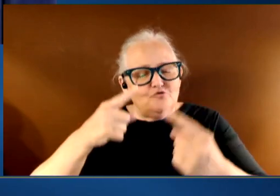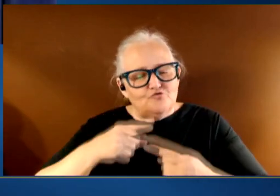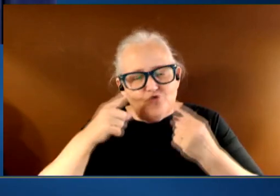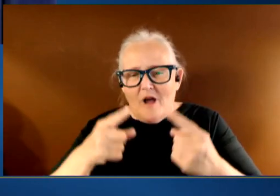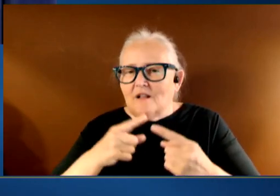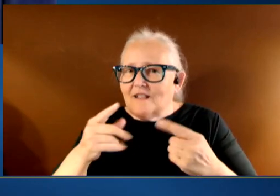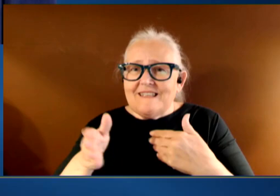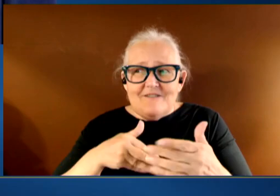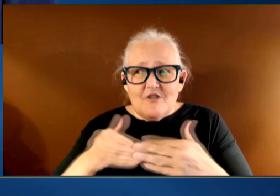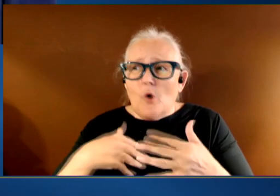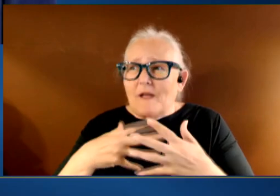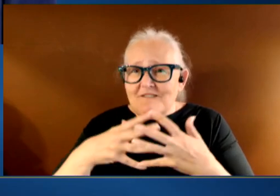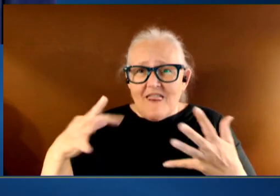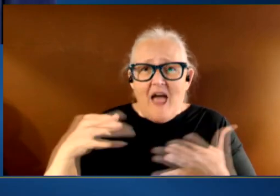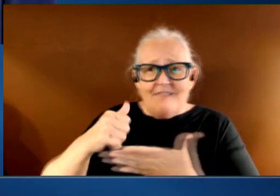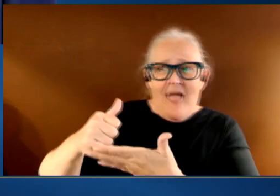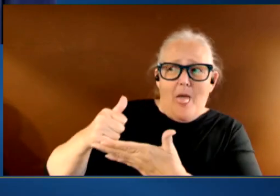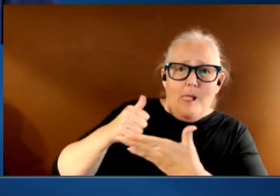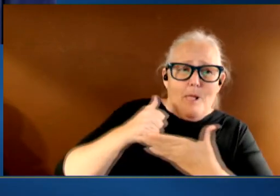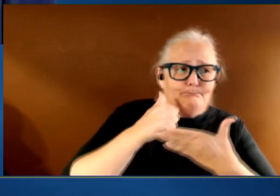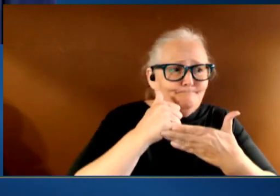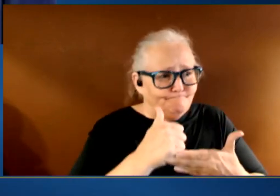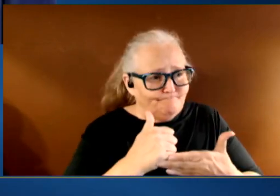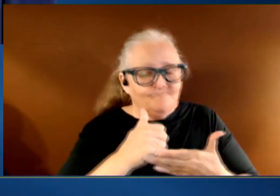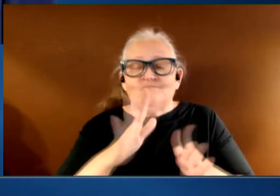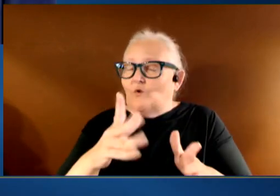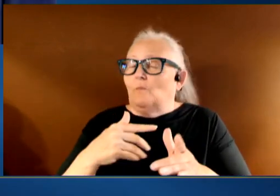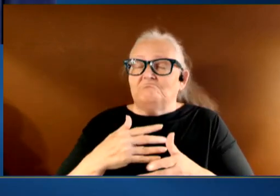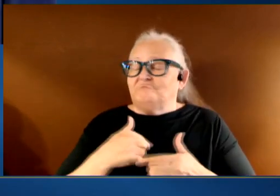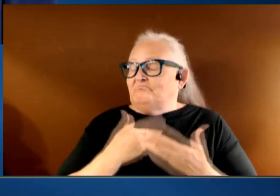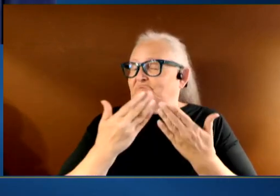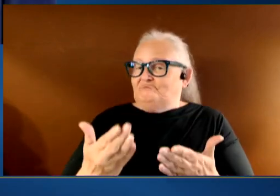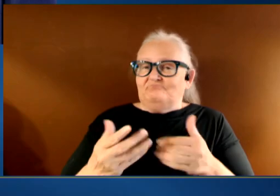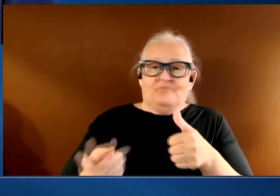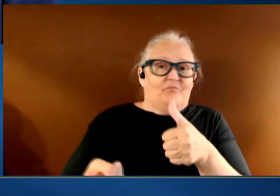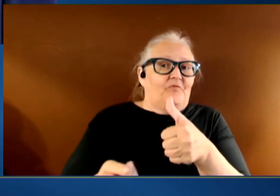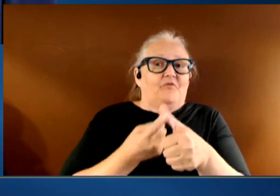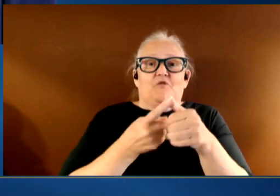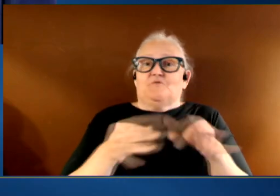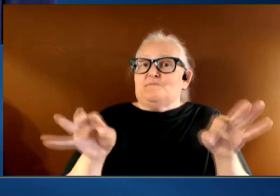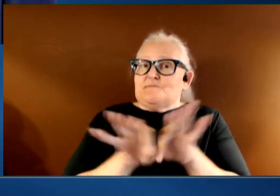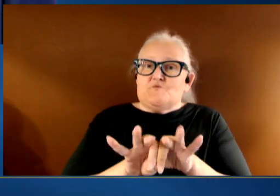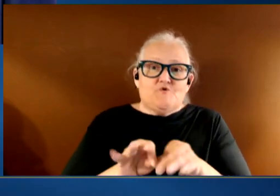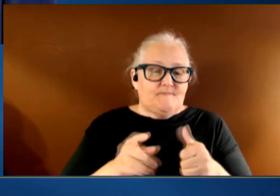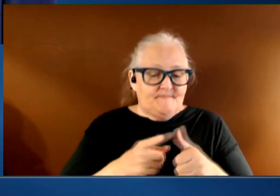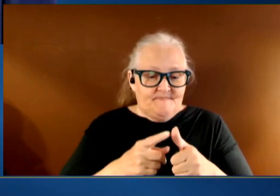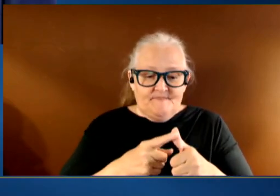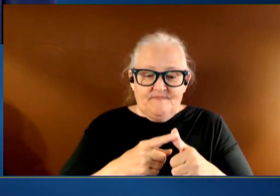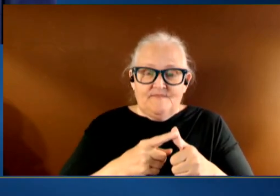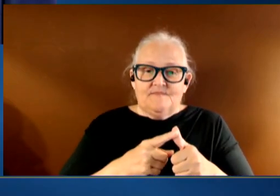And what I would say is that, number one, we need to believe our warriors,